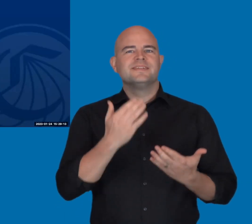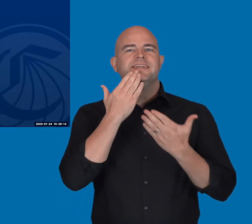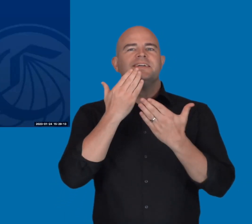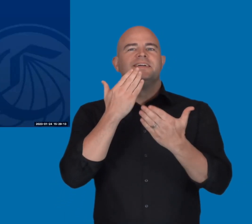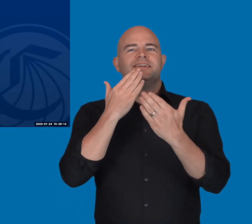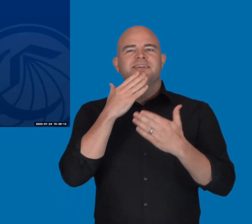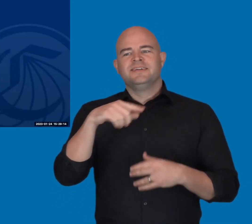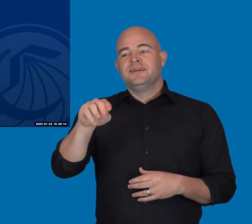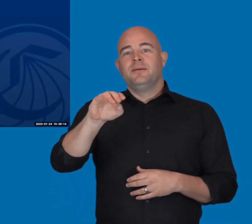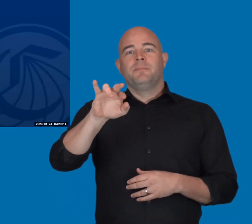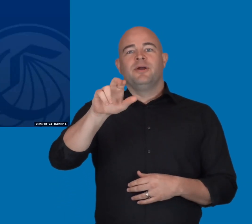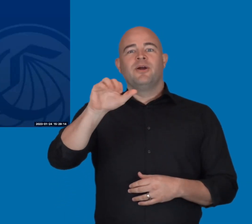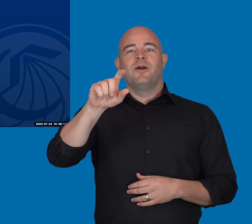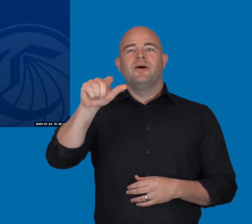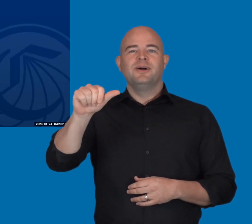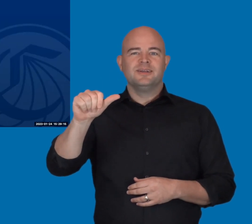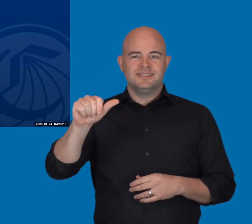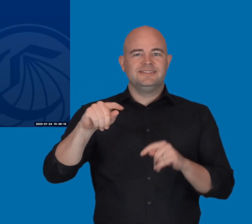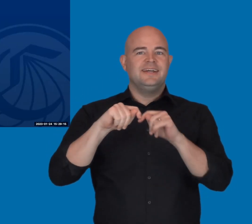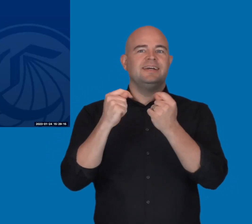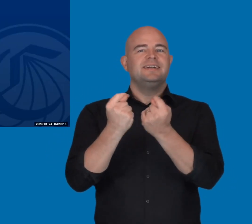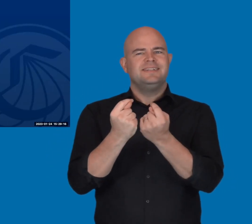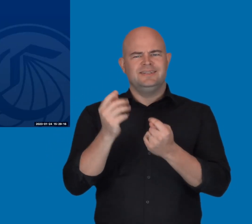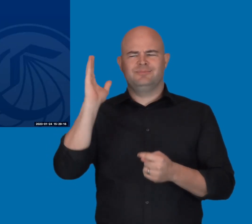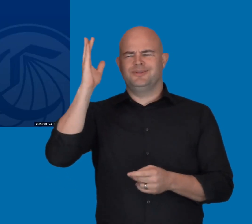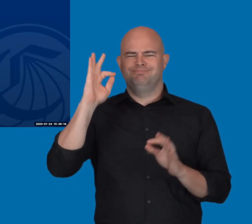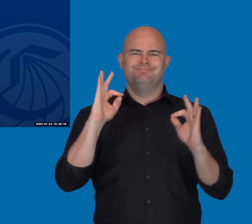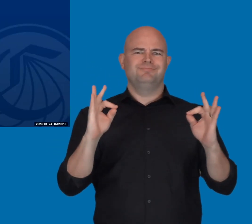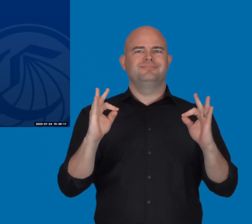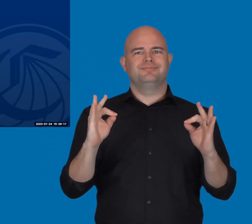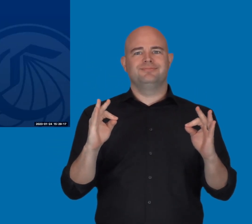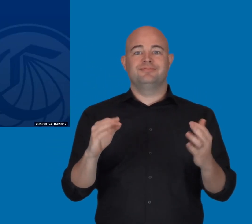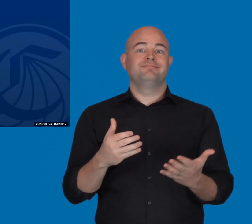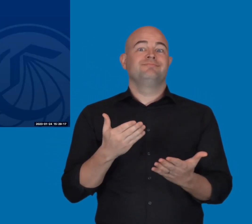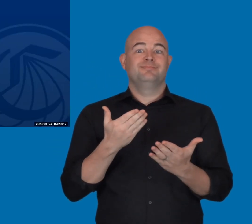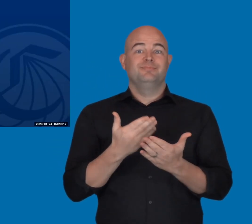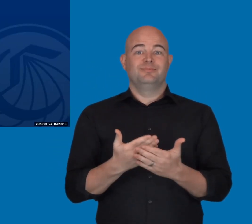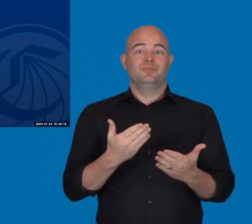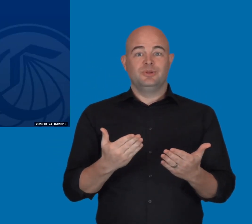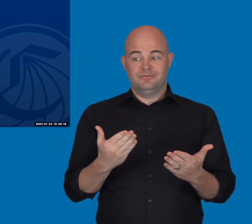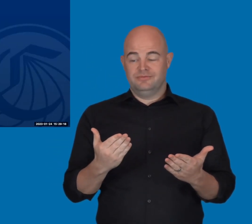Jim separate from SAS he's able to articulate, you know,